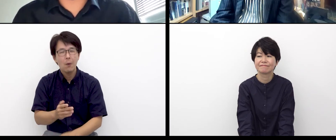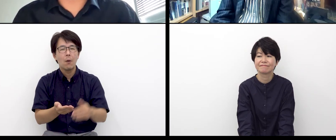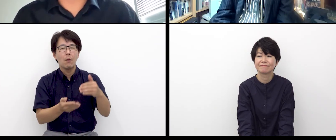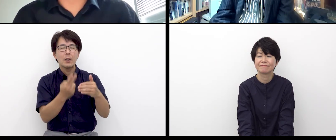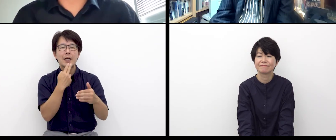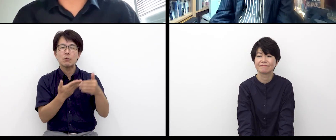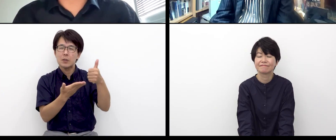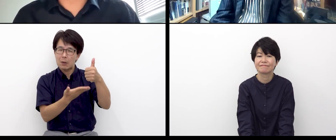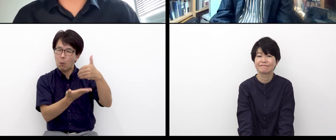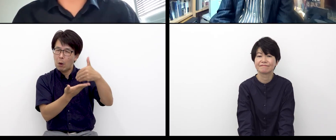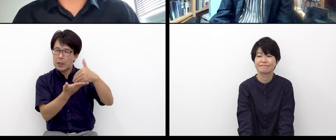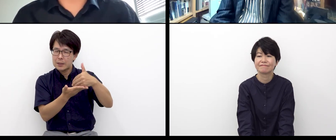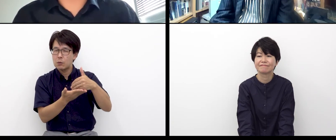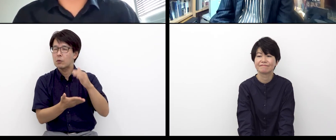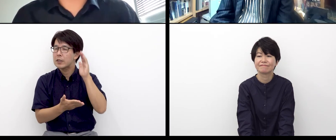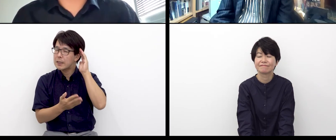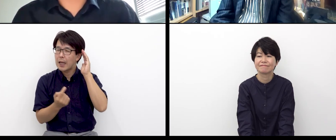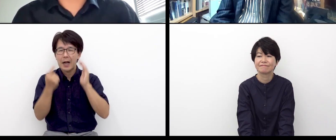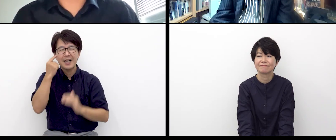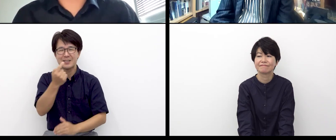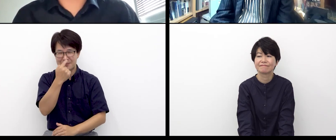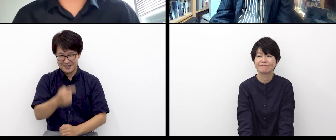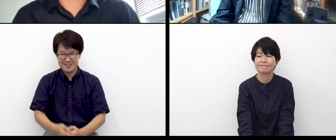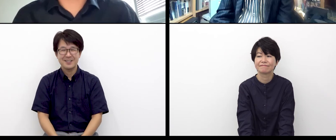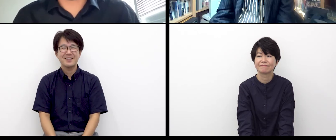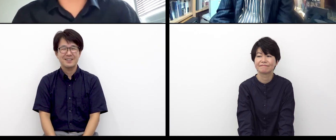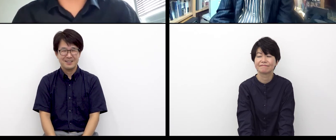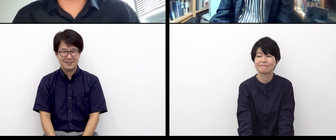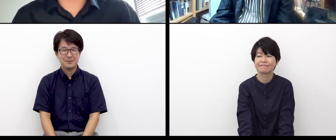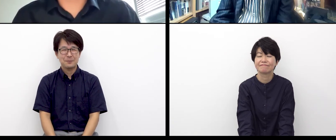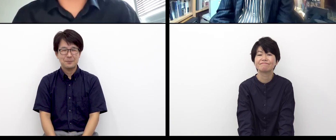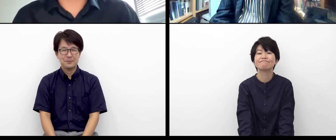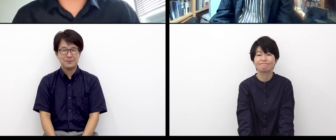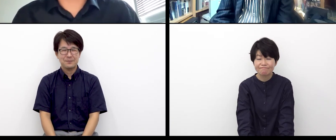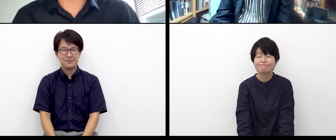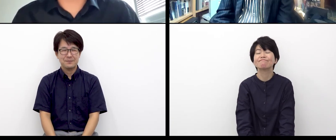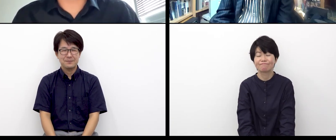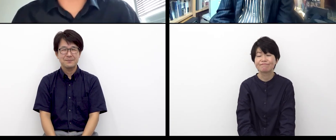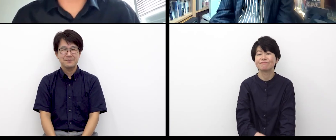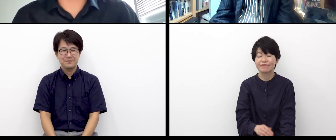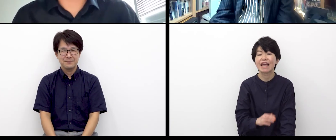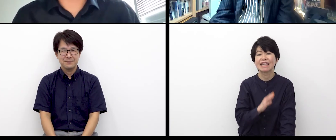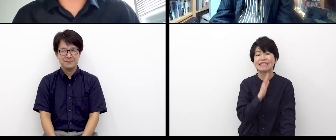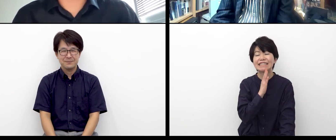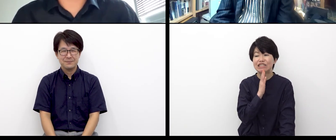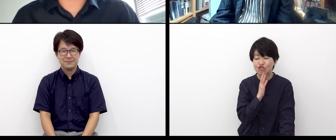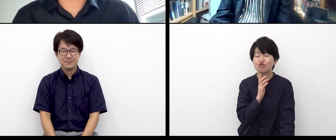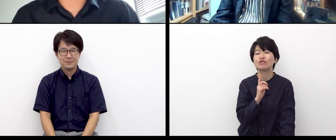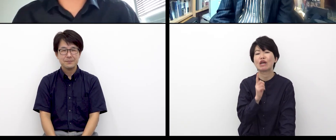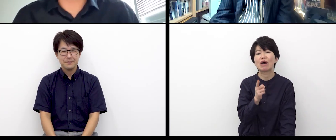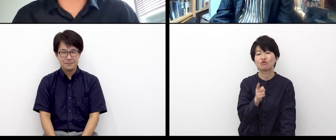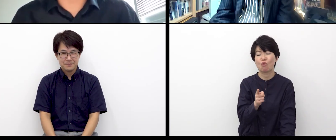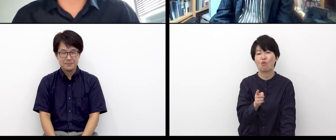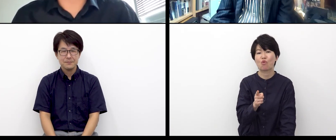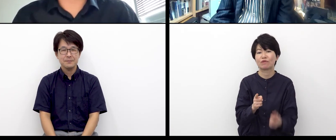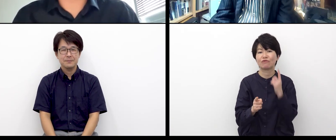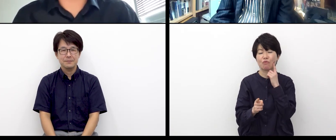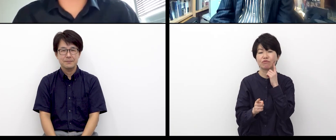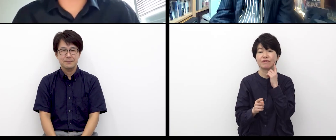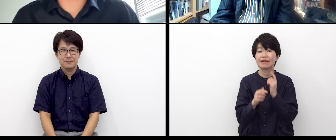hearing your talk. Yes, it should be true as a fact.